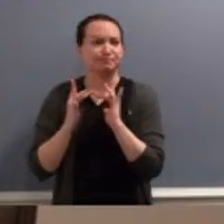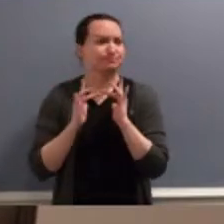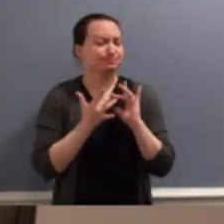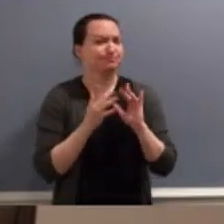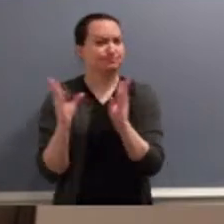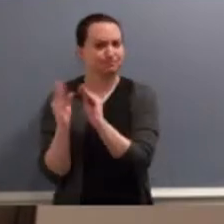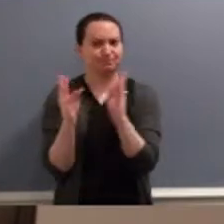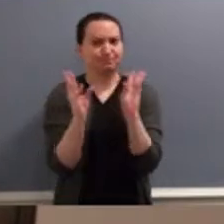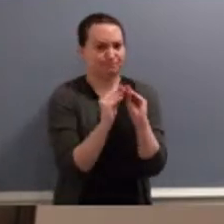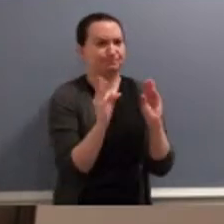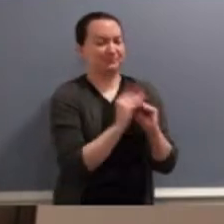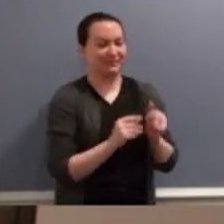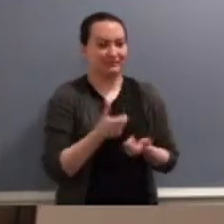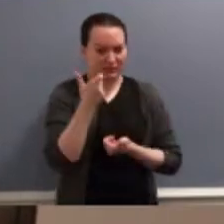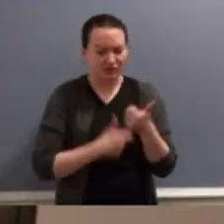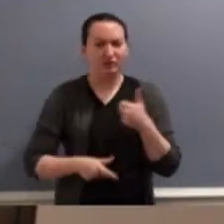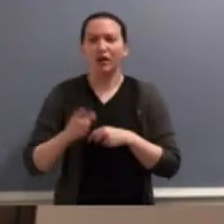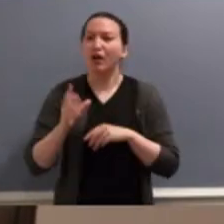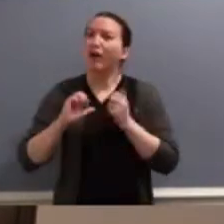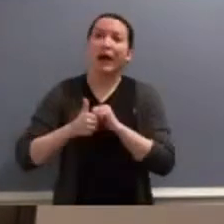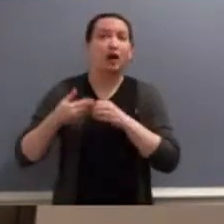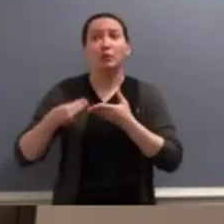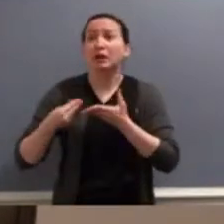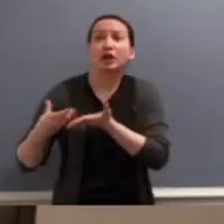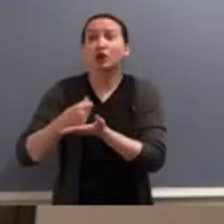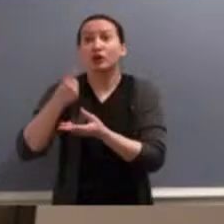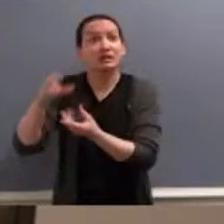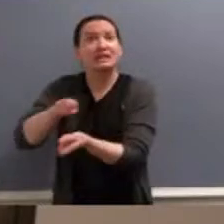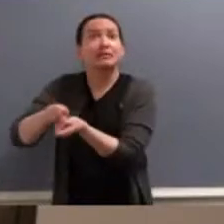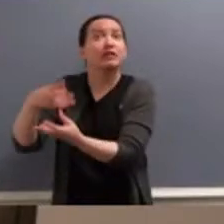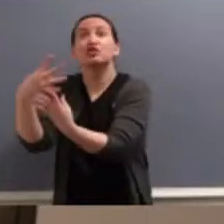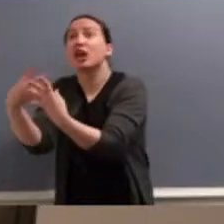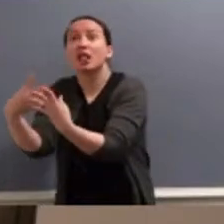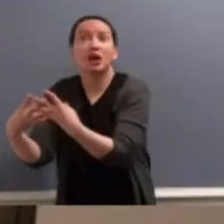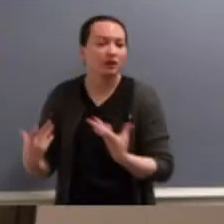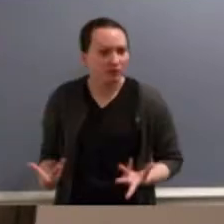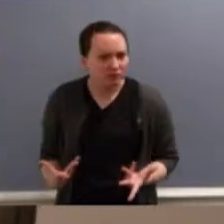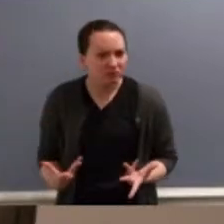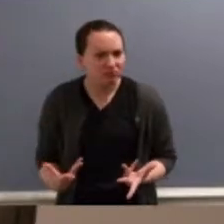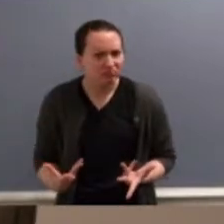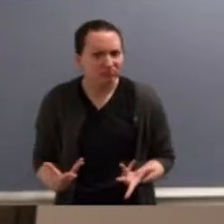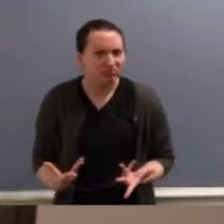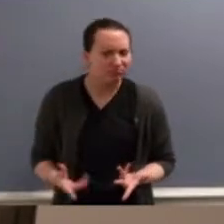they talk about how to increase funding for jails and so I said I'm going to go to the